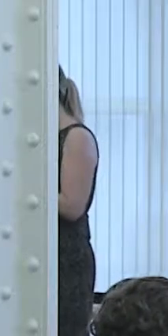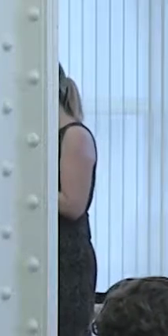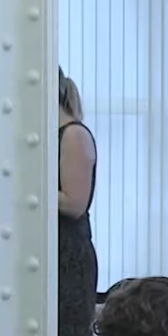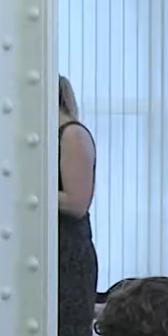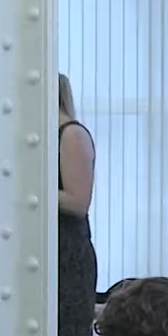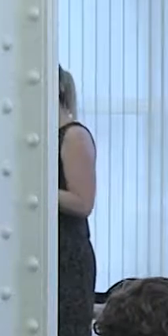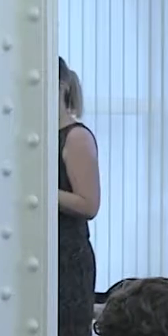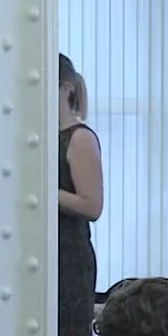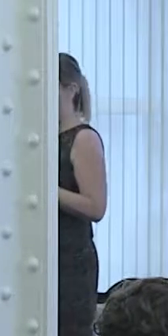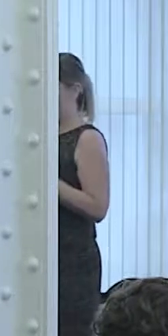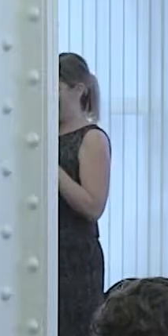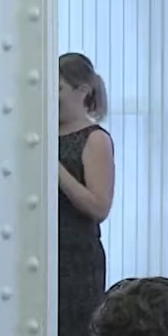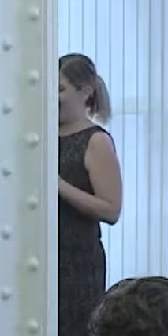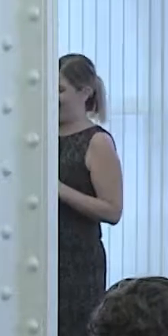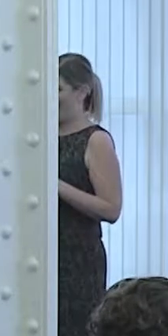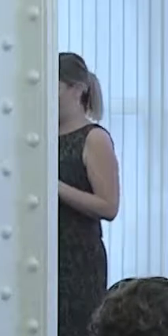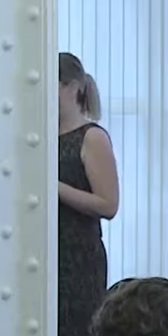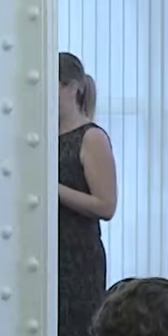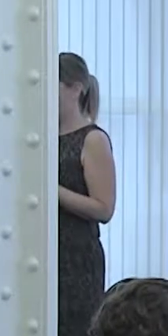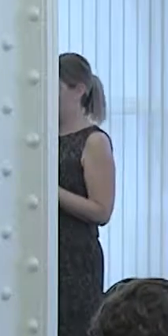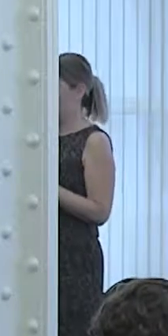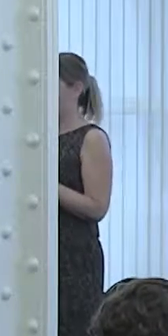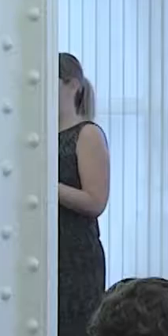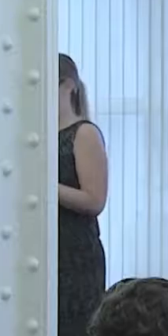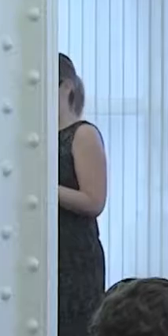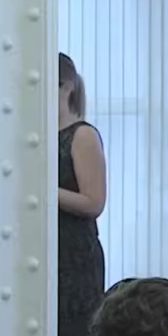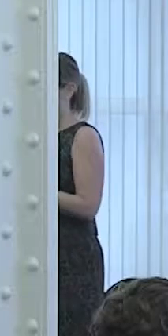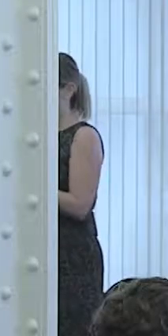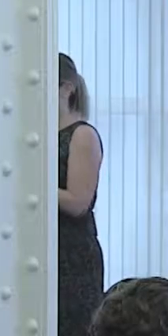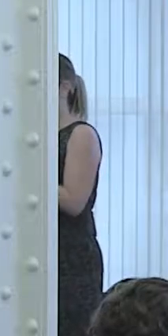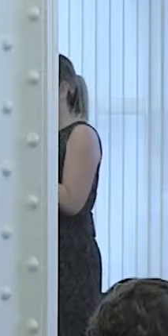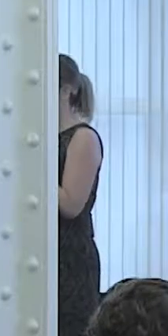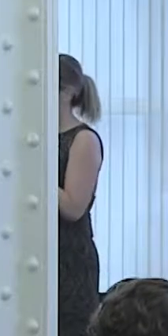in bumfuck Bronx New York near Westchester county.